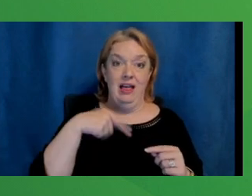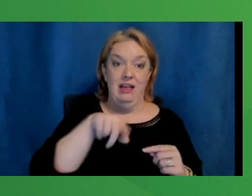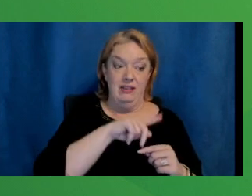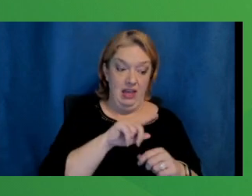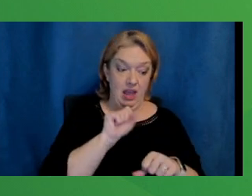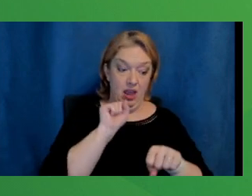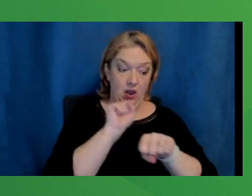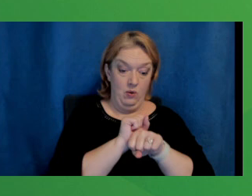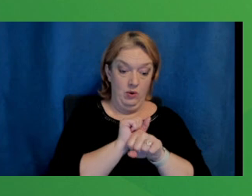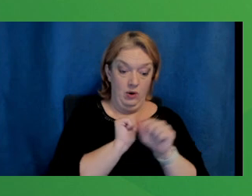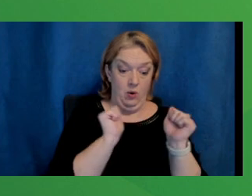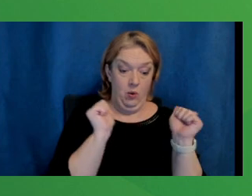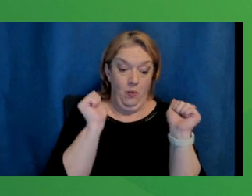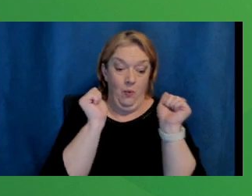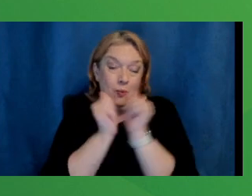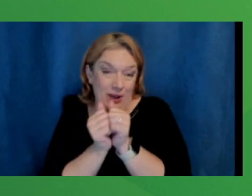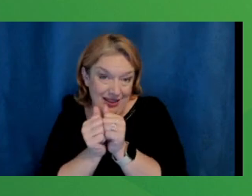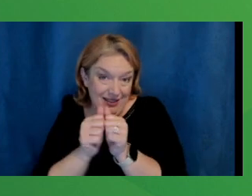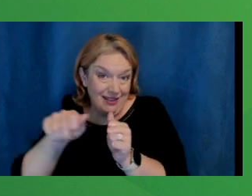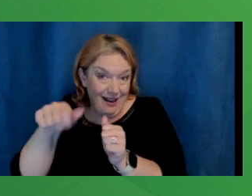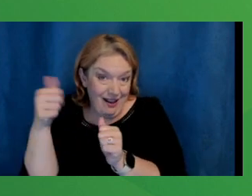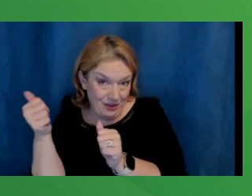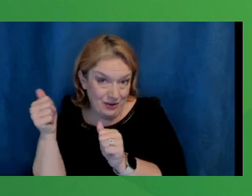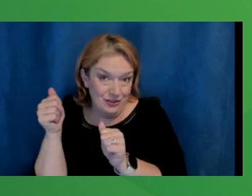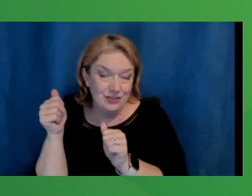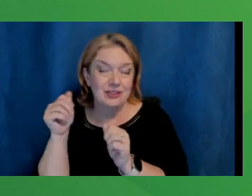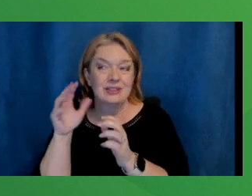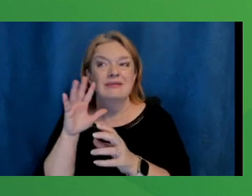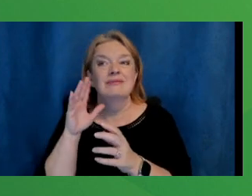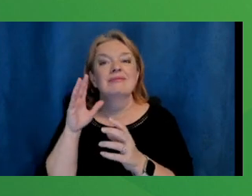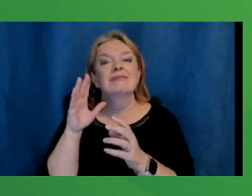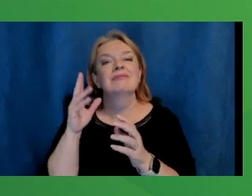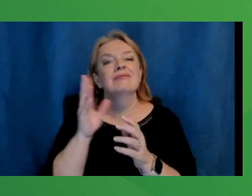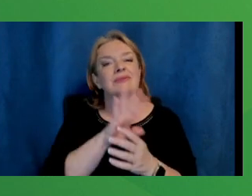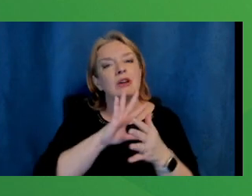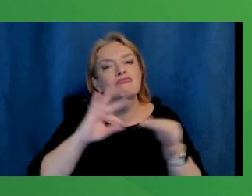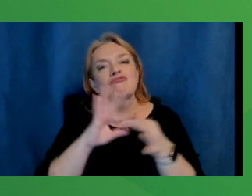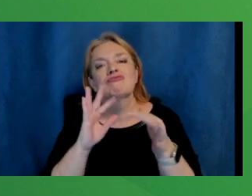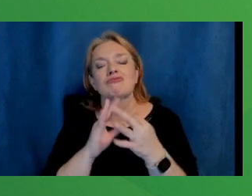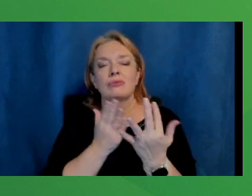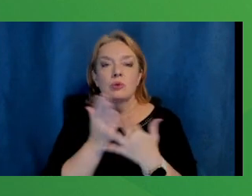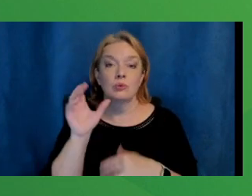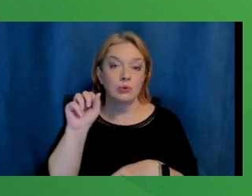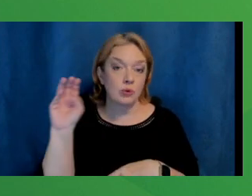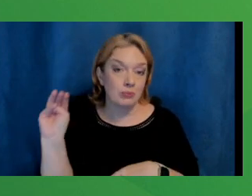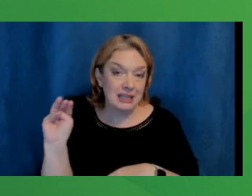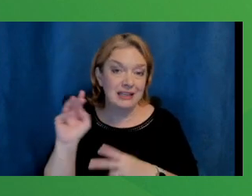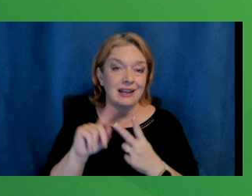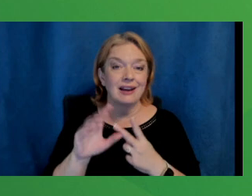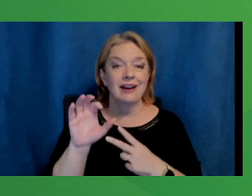such as on social media and through creative arts, could make a difference. So, they were